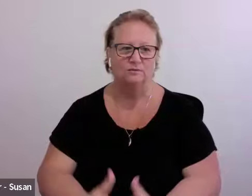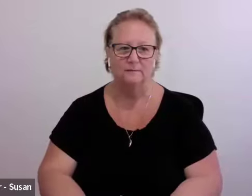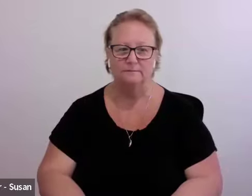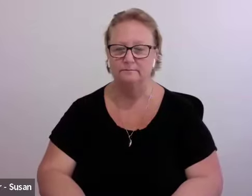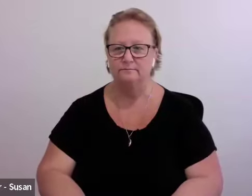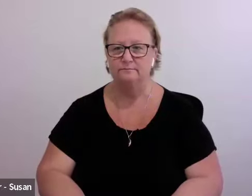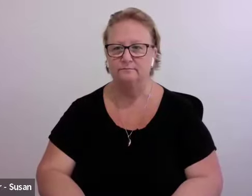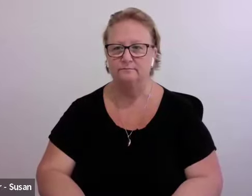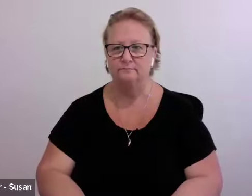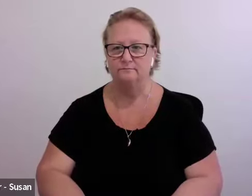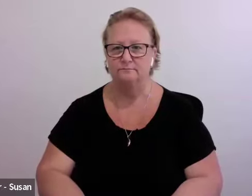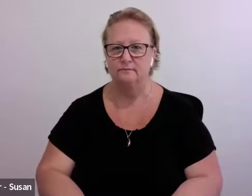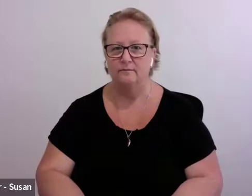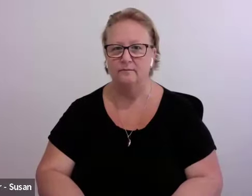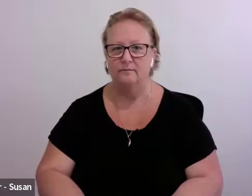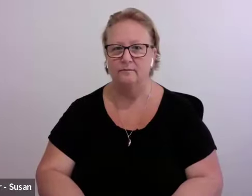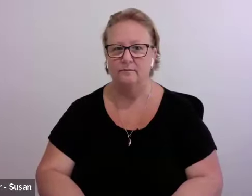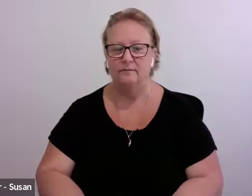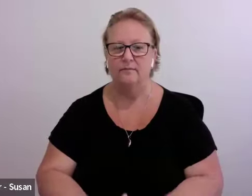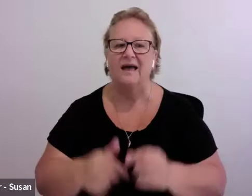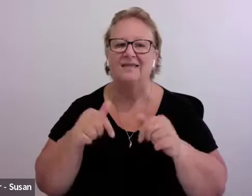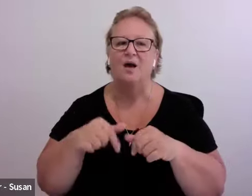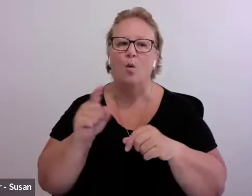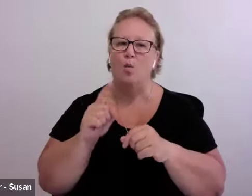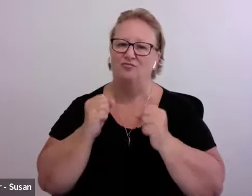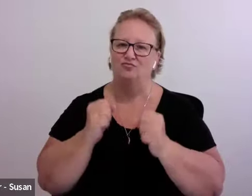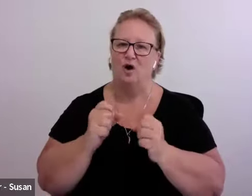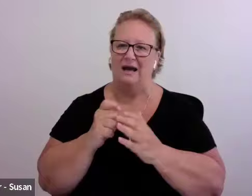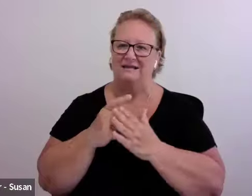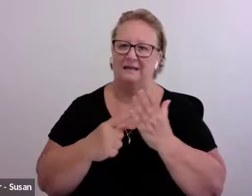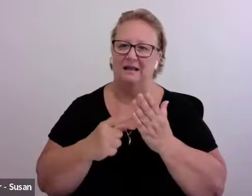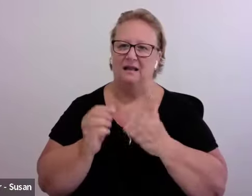long dark hair tieded back and I'm wearing glasses and a